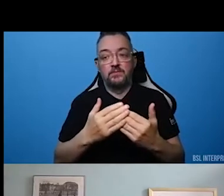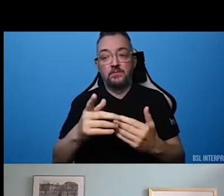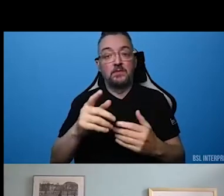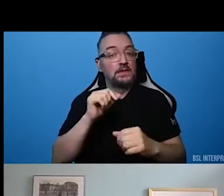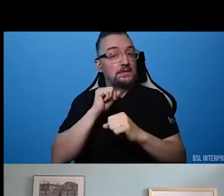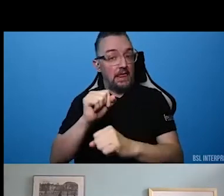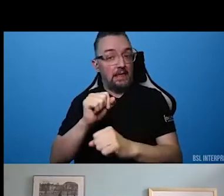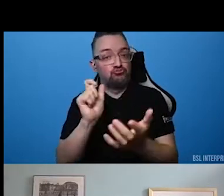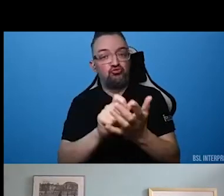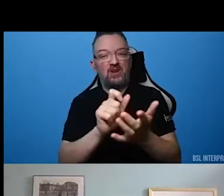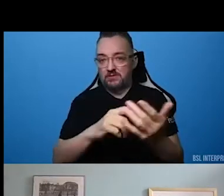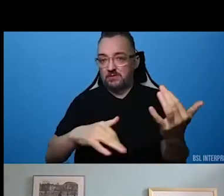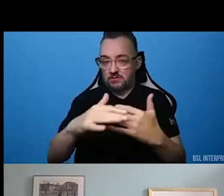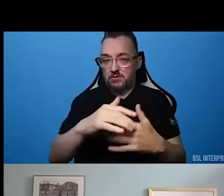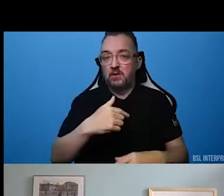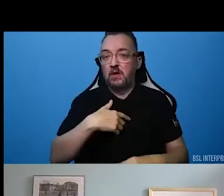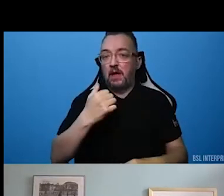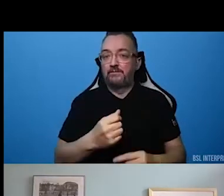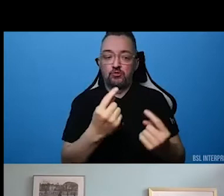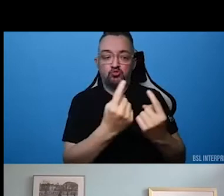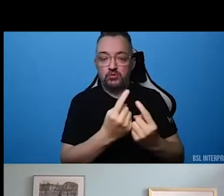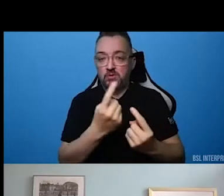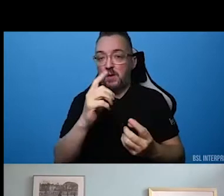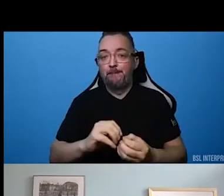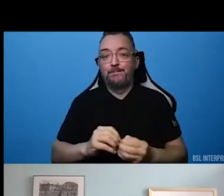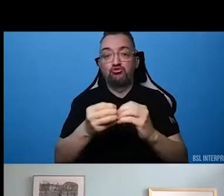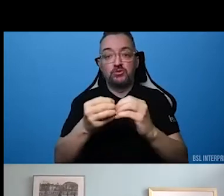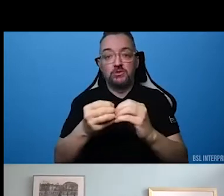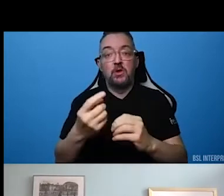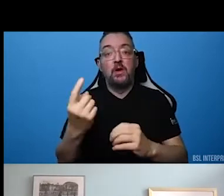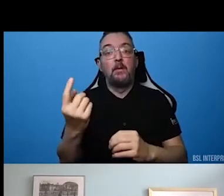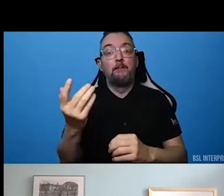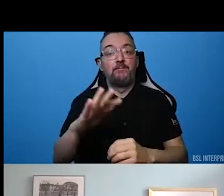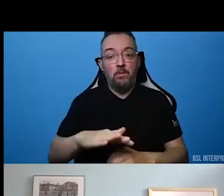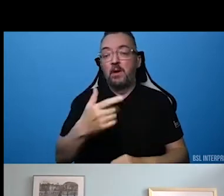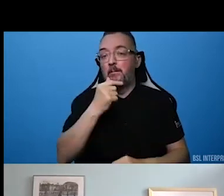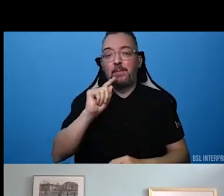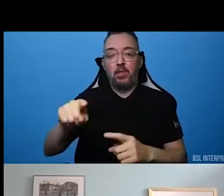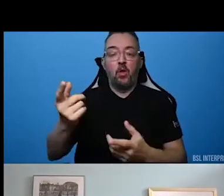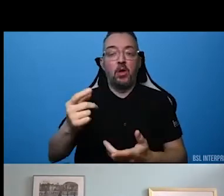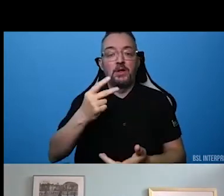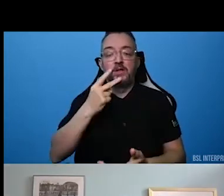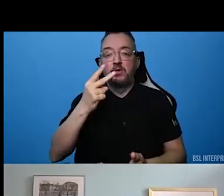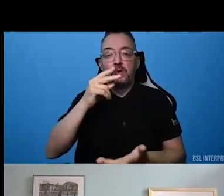we have goods which are produced by enslaved people. And tobacco, sugar and textile industries